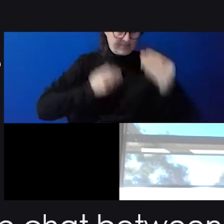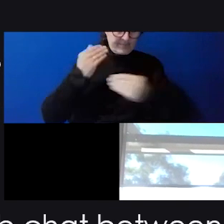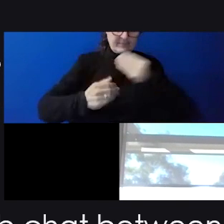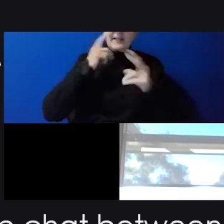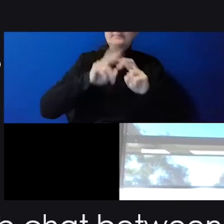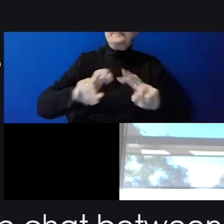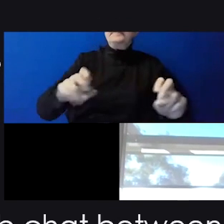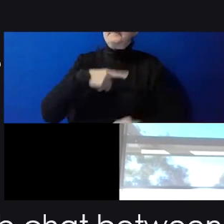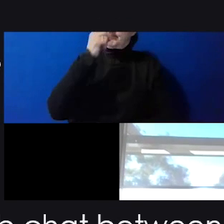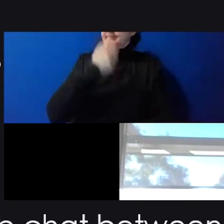thank you Dean uh